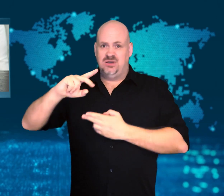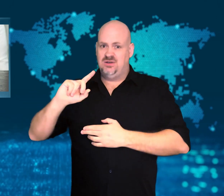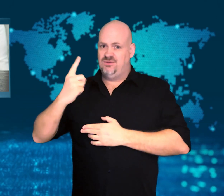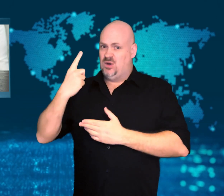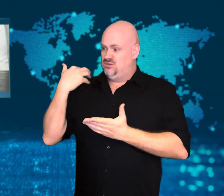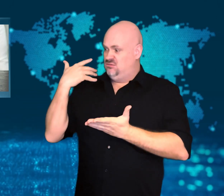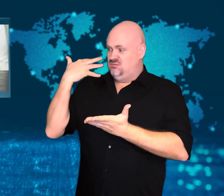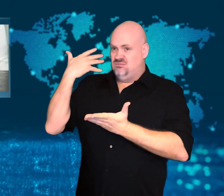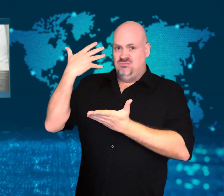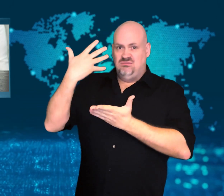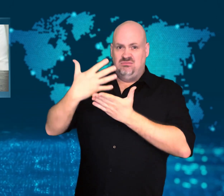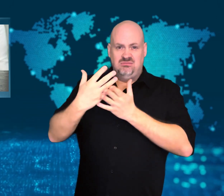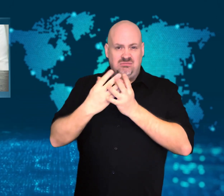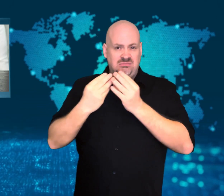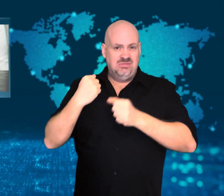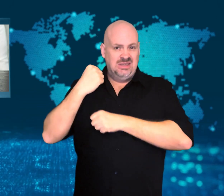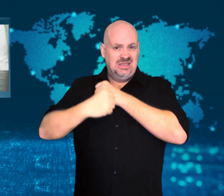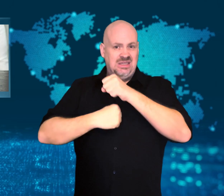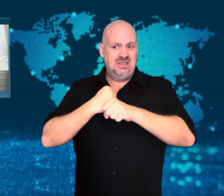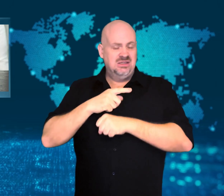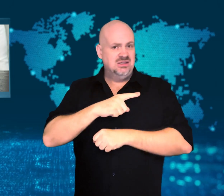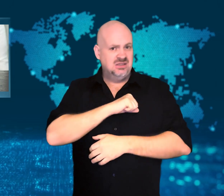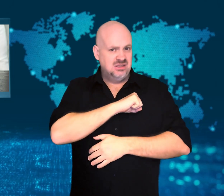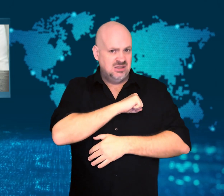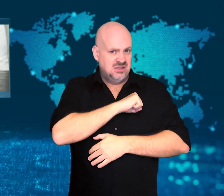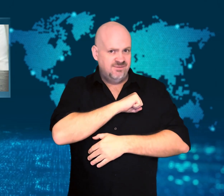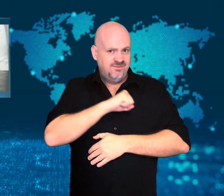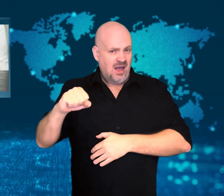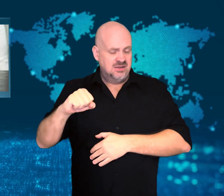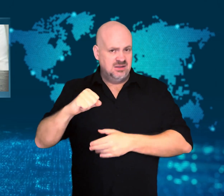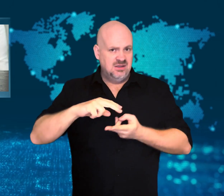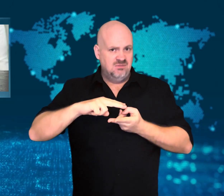fastest rate in years.